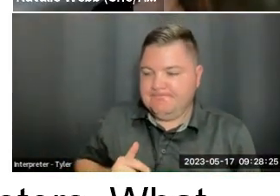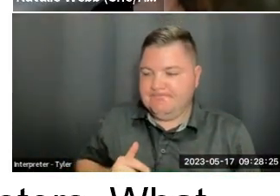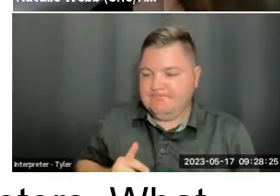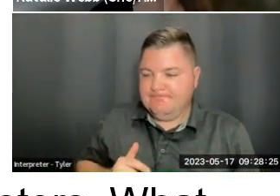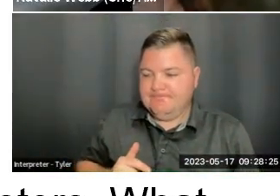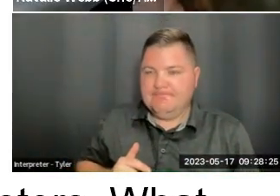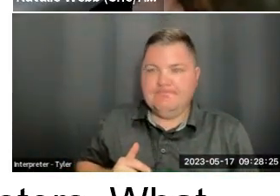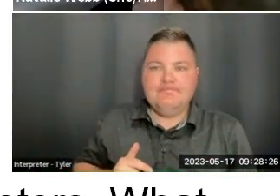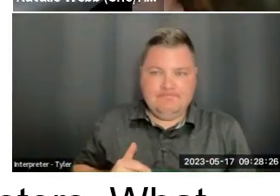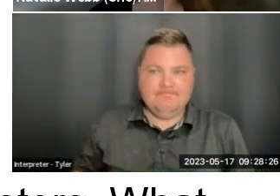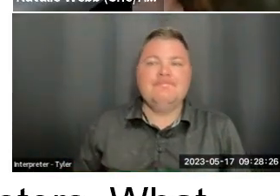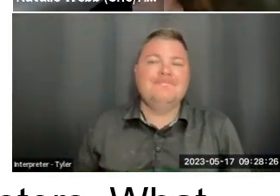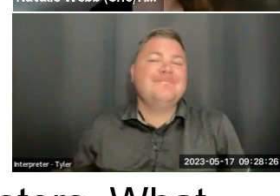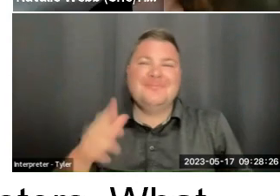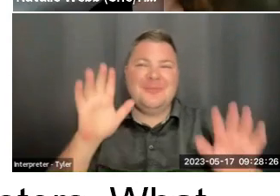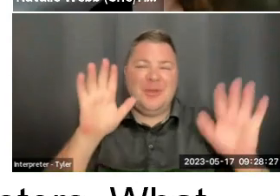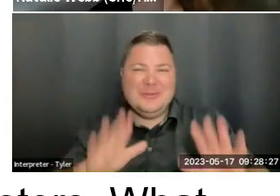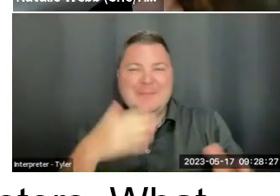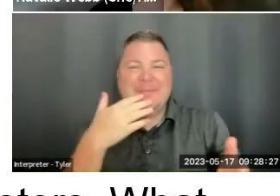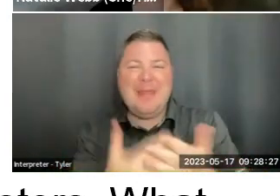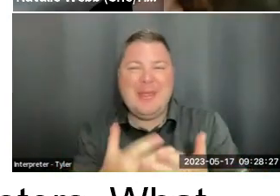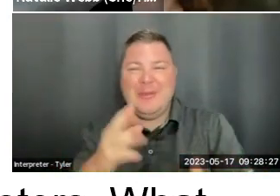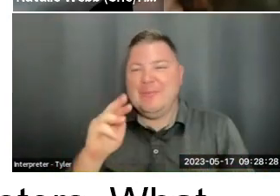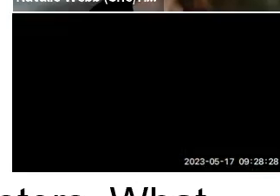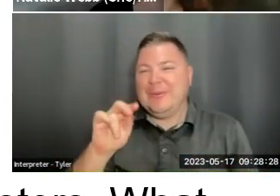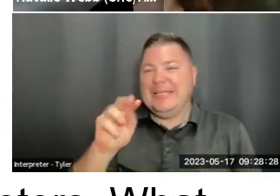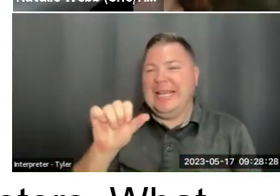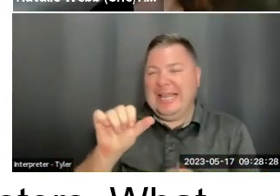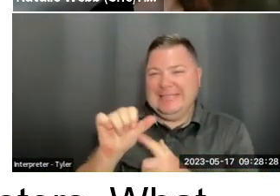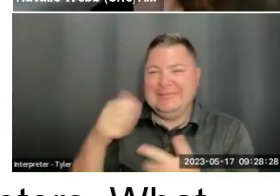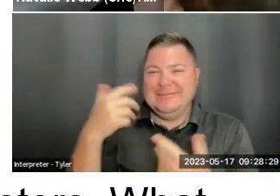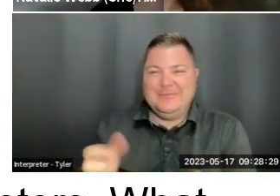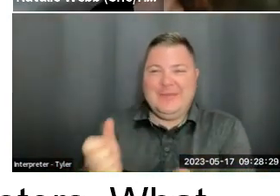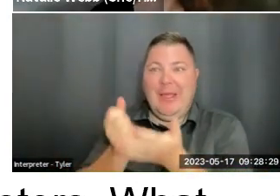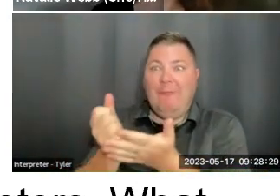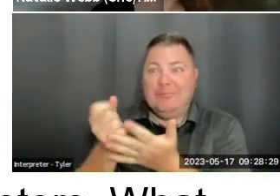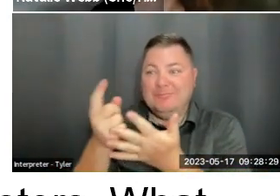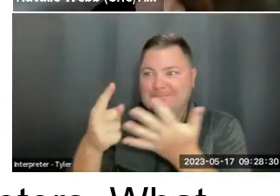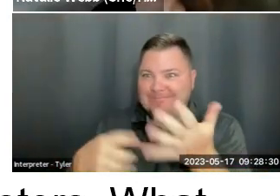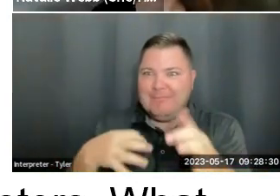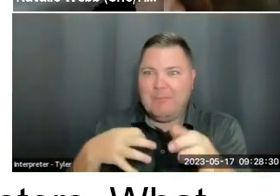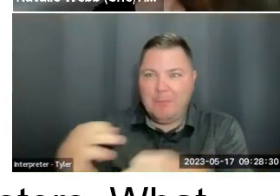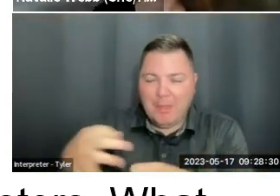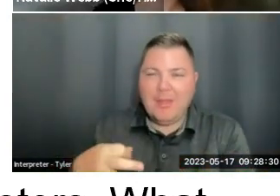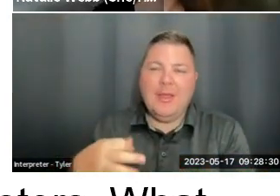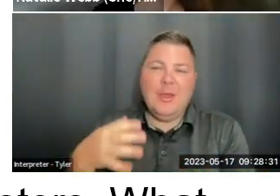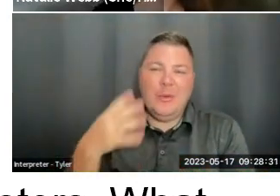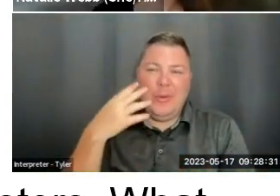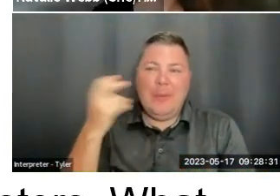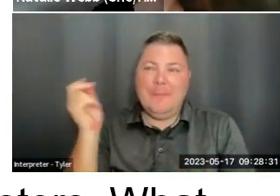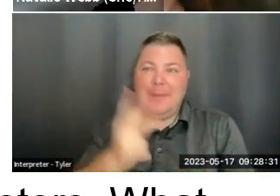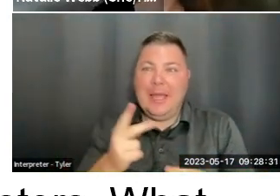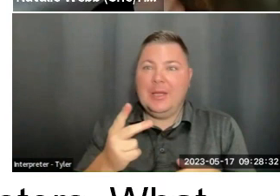Natalie: Awesome. Thank you so much, Marena. That was so helpful.